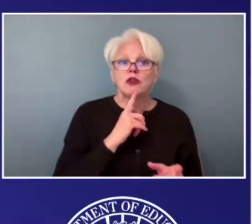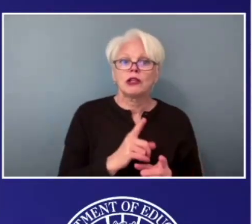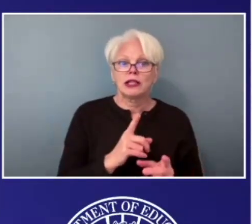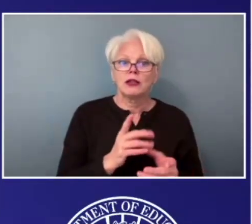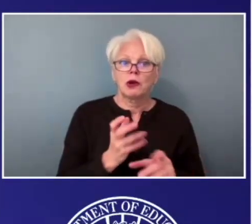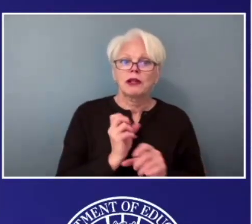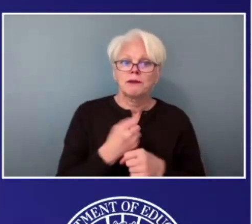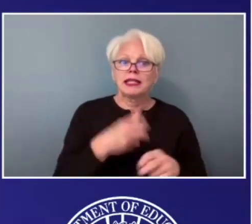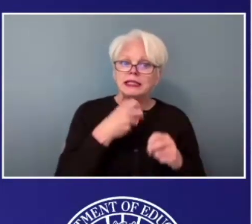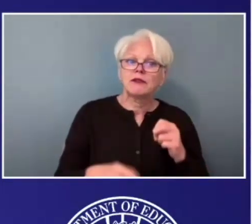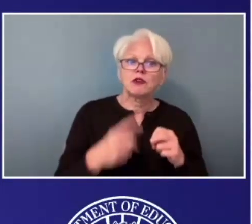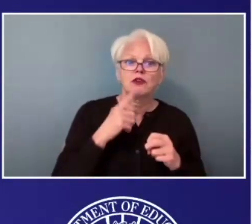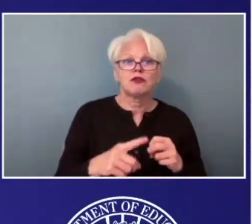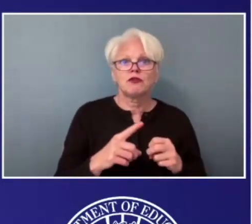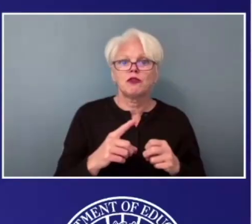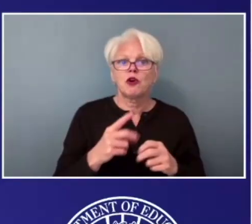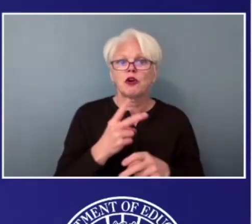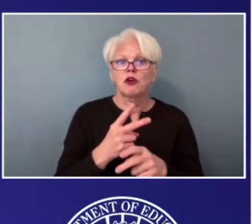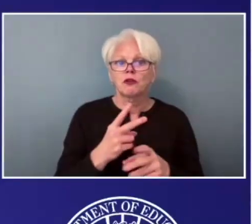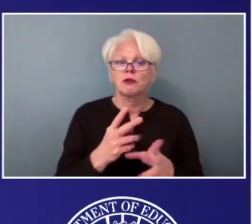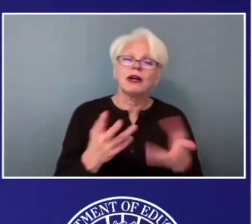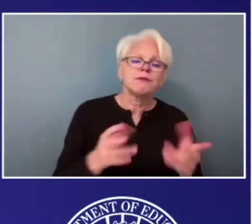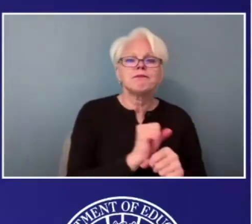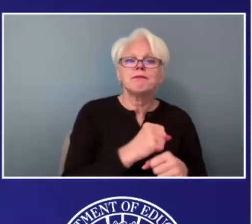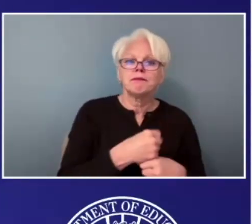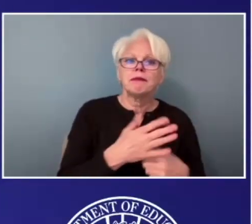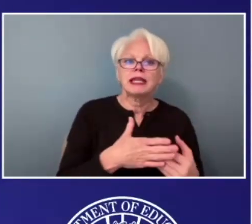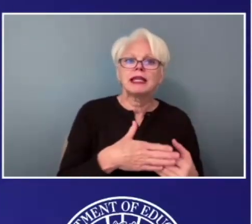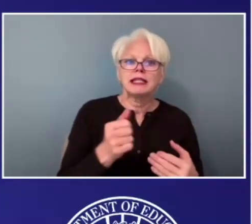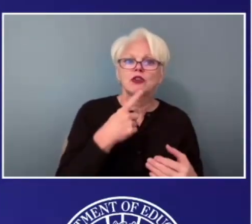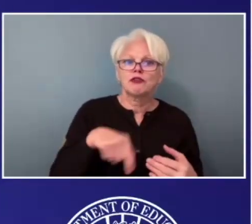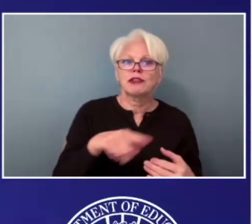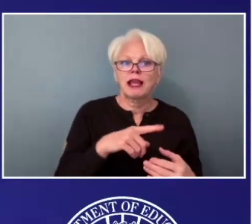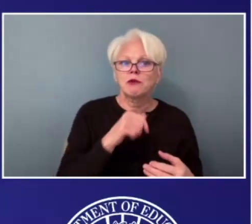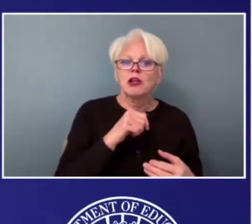borrowers, making it easier for them to go into delinquency and default by not having this monthly minimum.